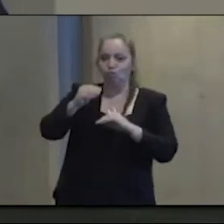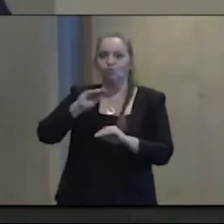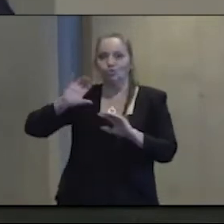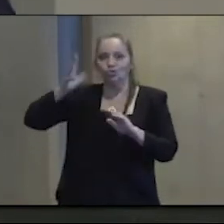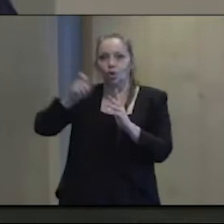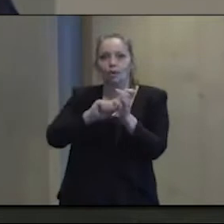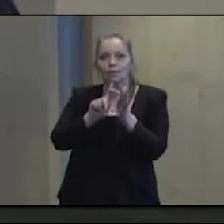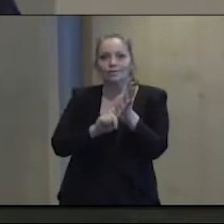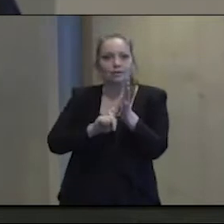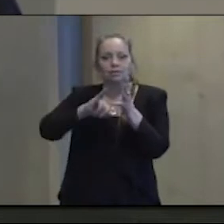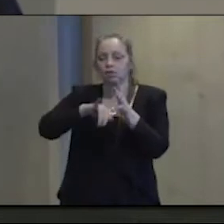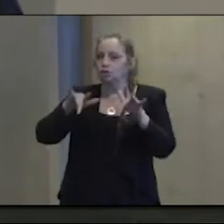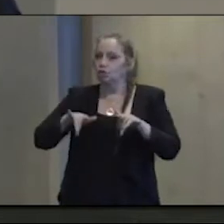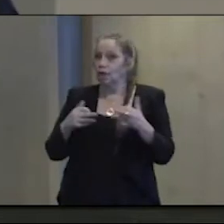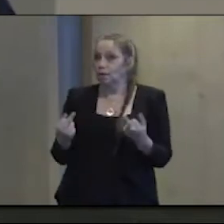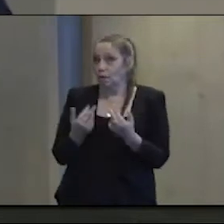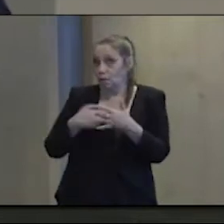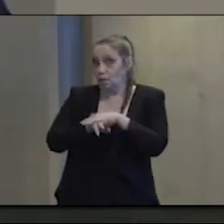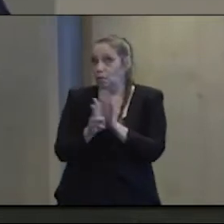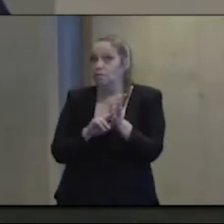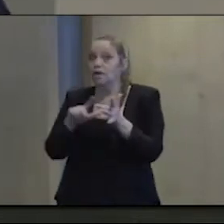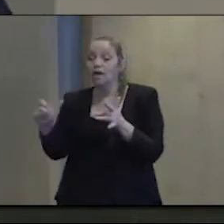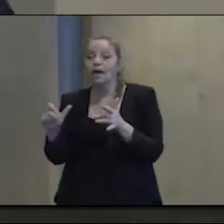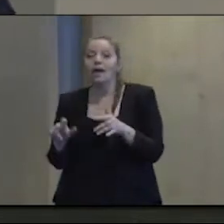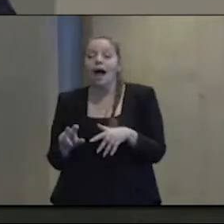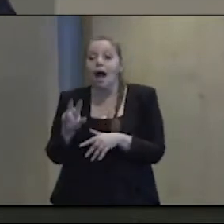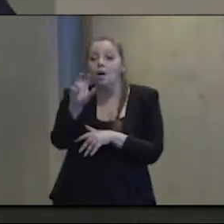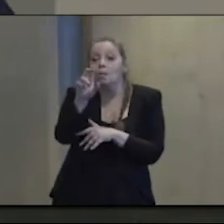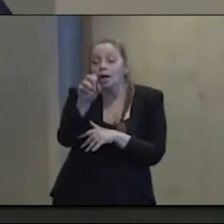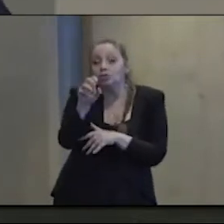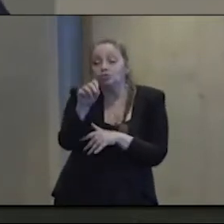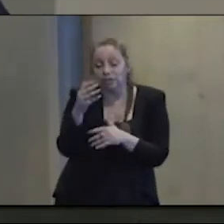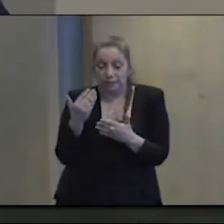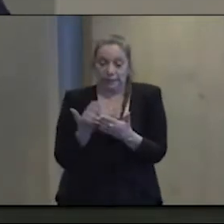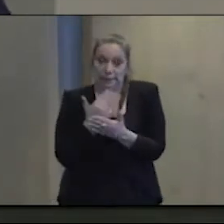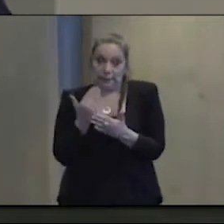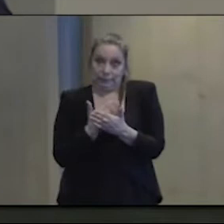in Victoria. And battery energy storage systems are currently problematic to recycle as well.